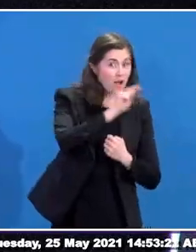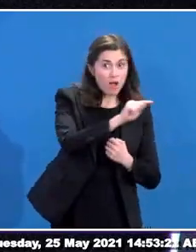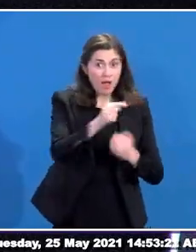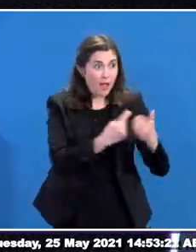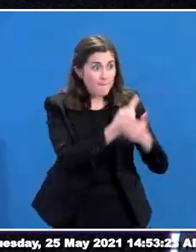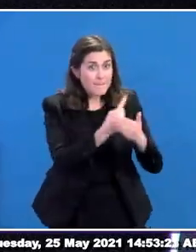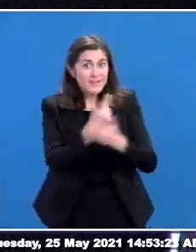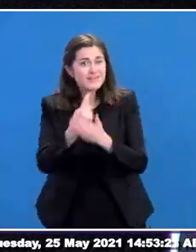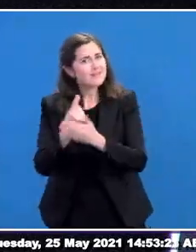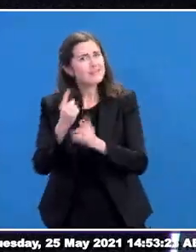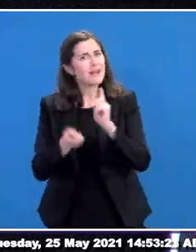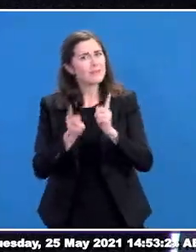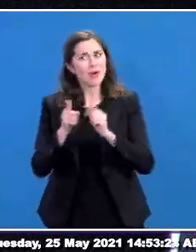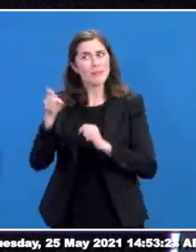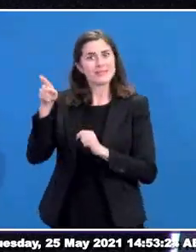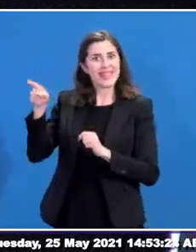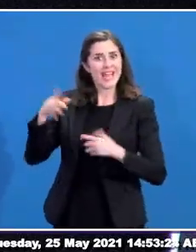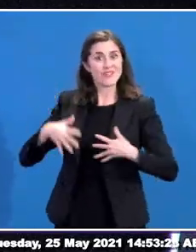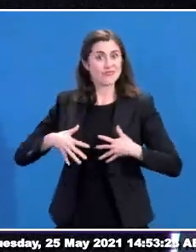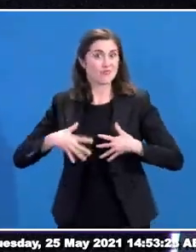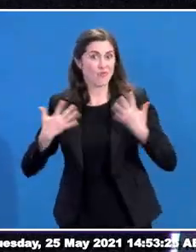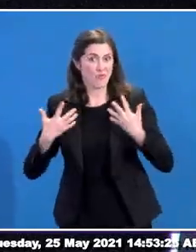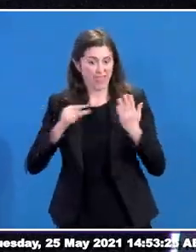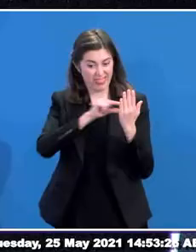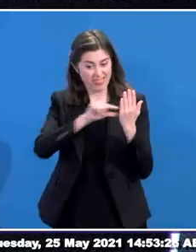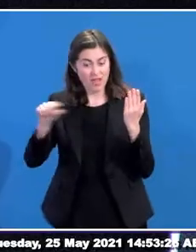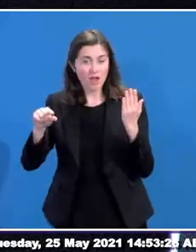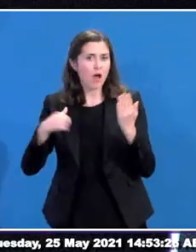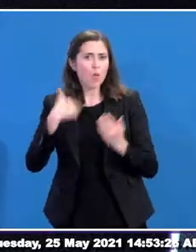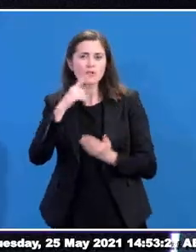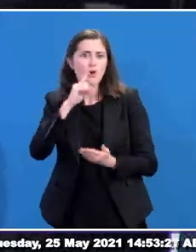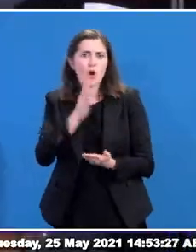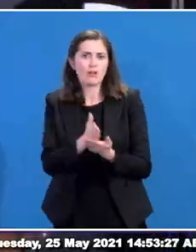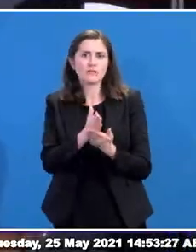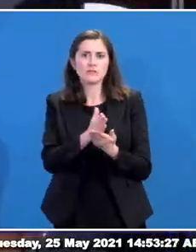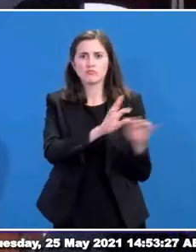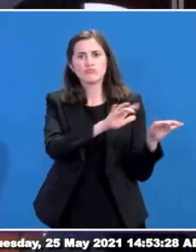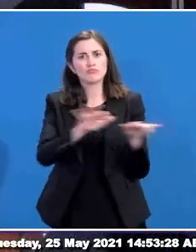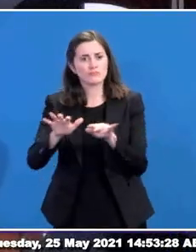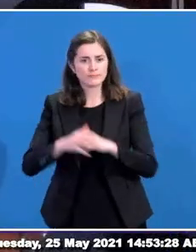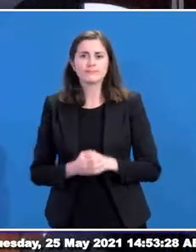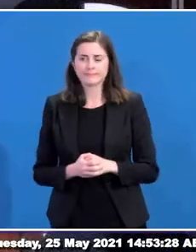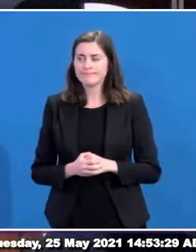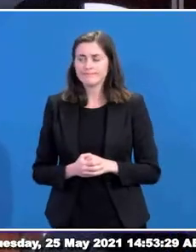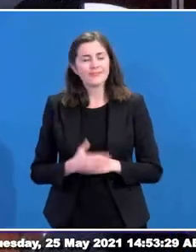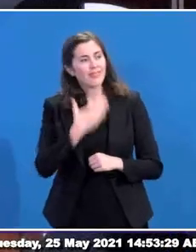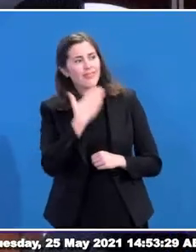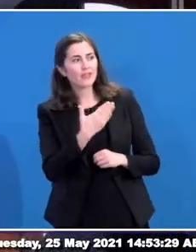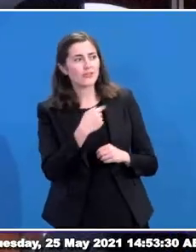sometimes, but I make an honest finding. Thank you for answering those questions about your methodology.